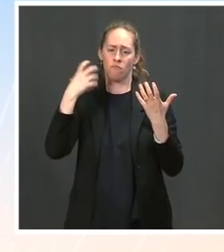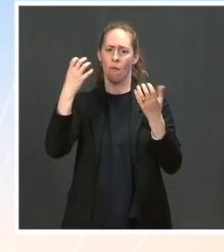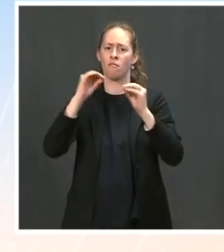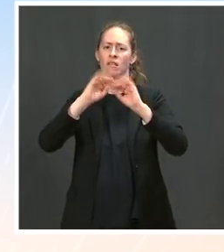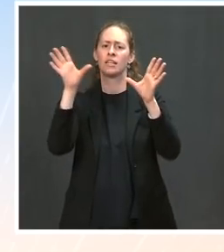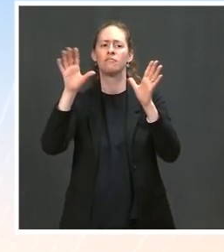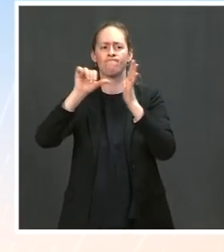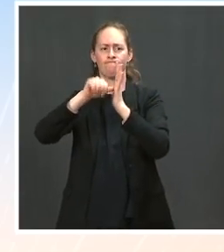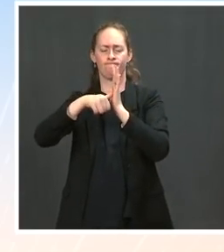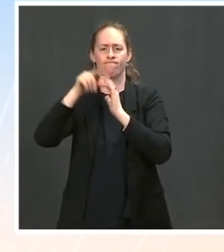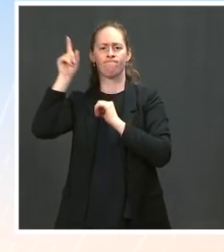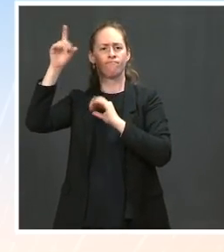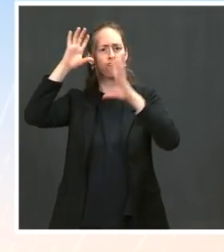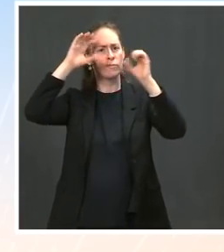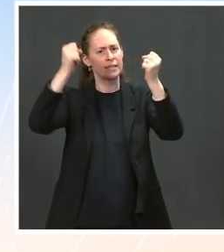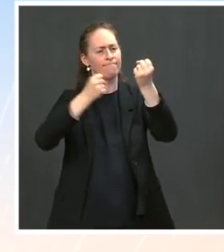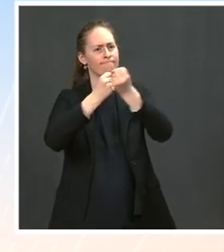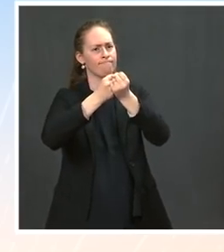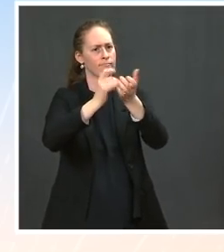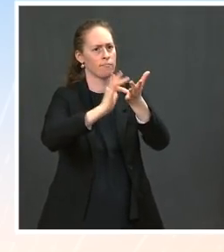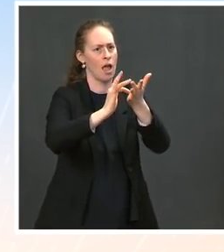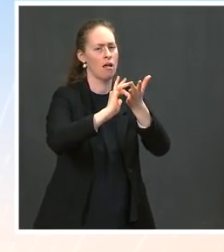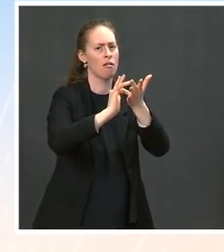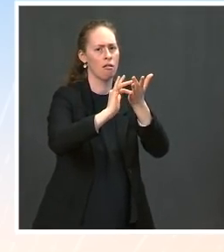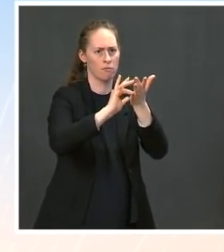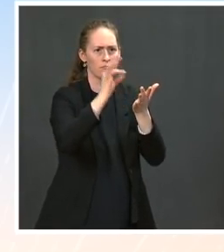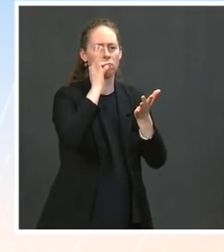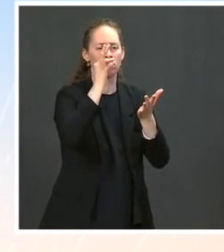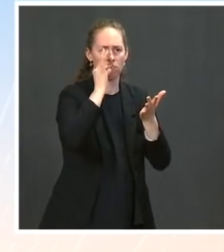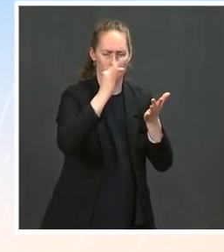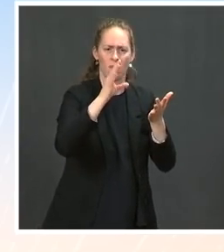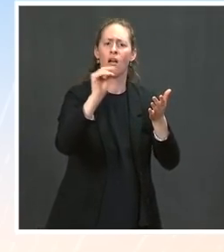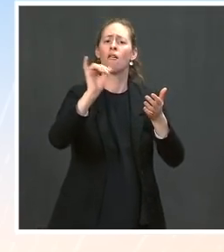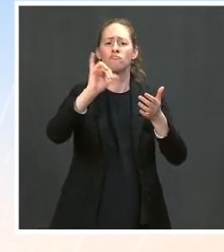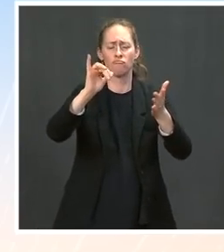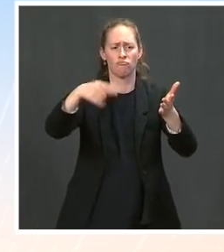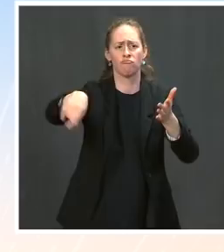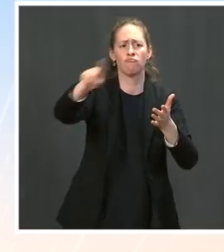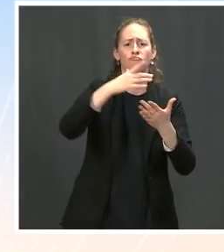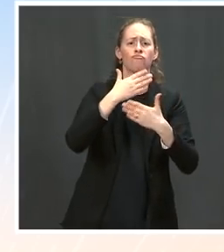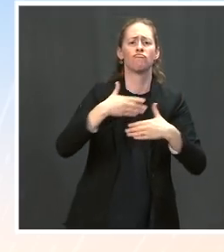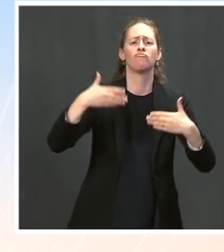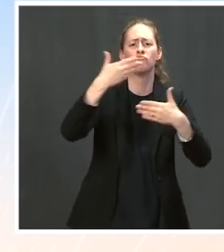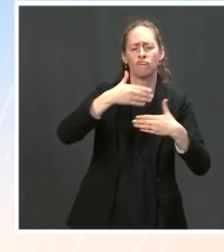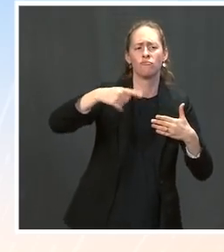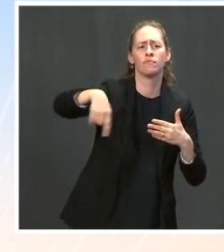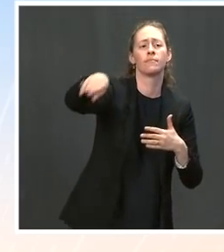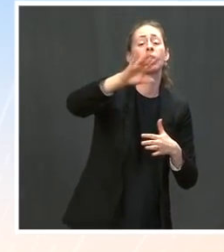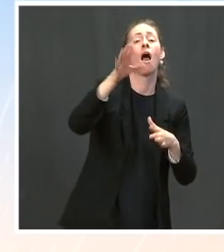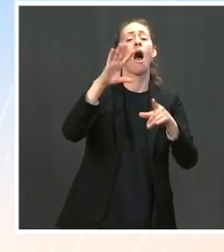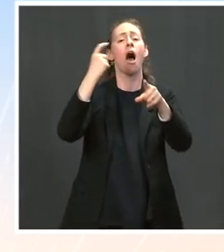it sounds like it's applicable in this, or would have been applicable in this case -- and, of course, decriminalizing marijuana use